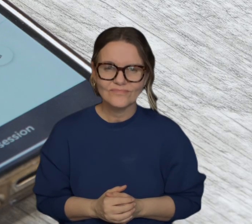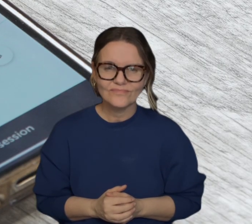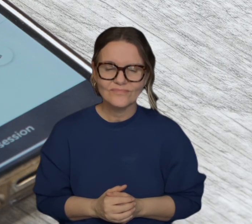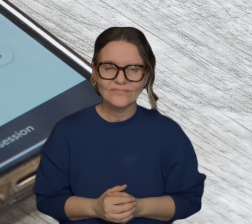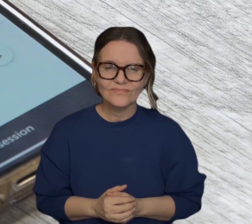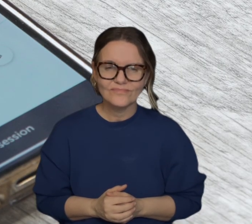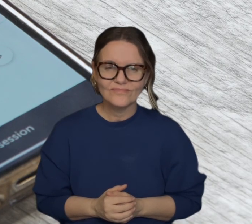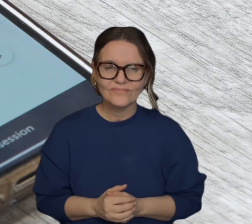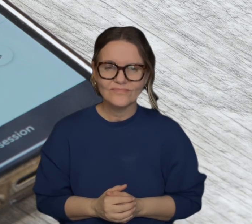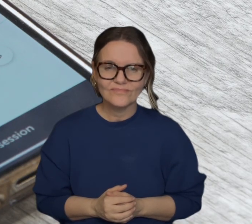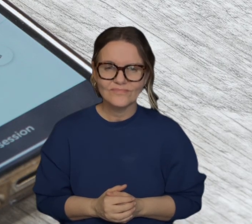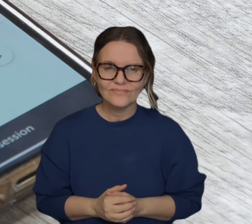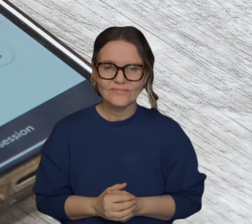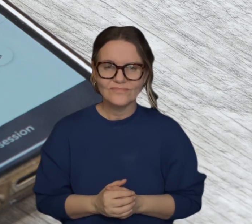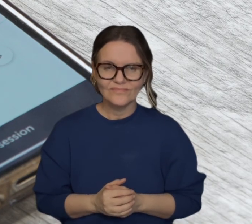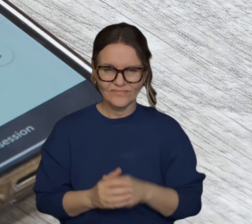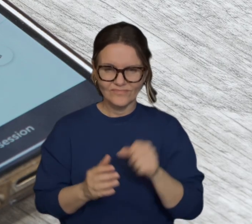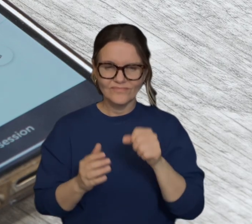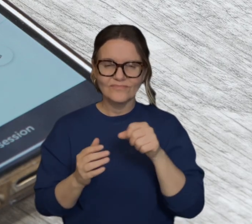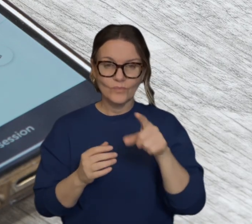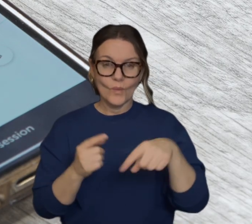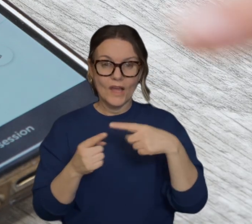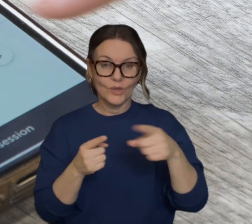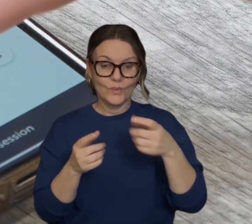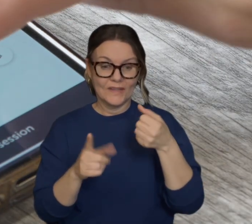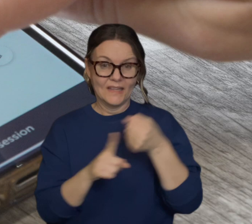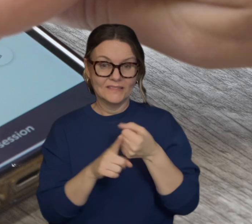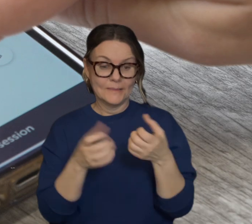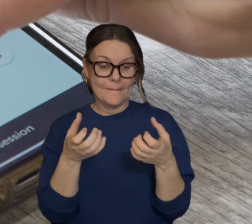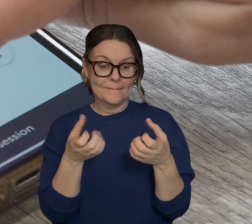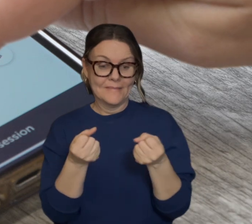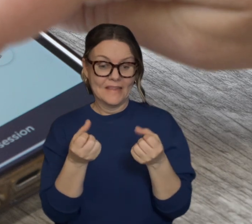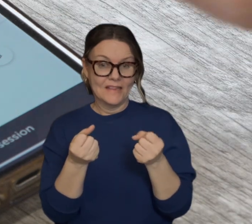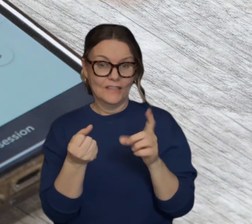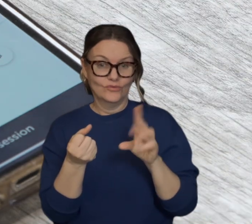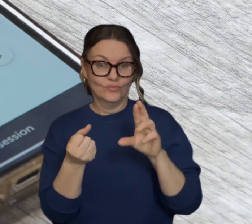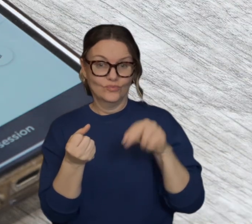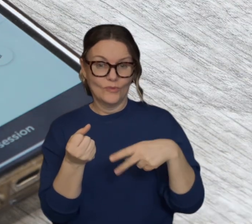if you'd want to switch your mode before the 2 minutes you can hit the milk drop button